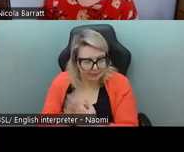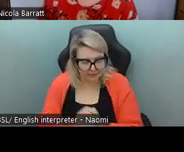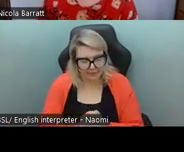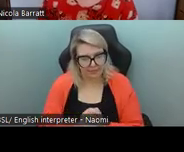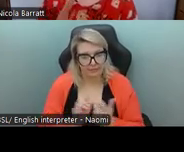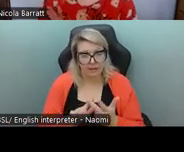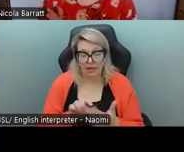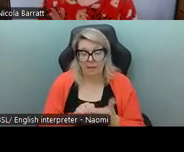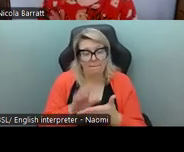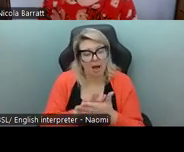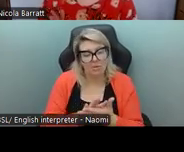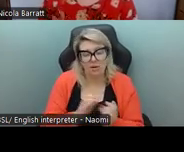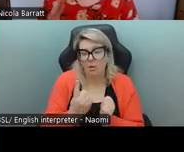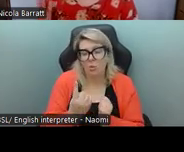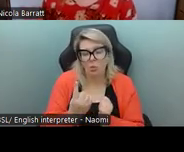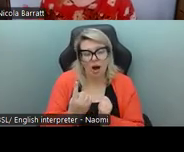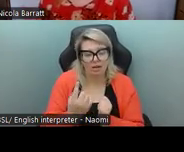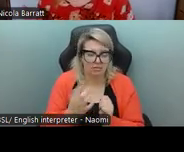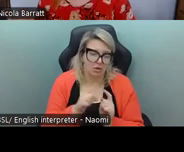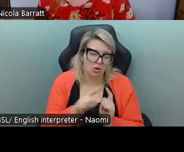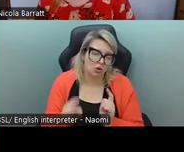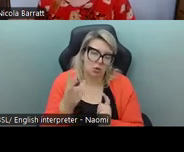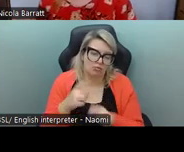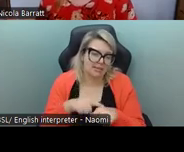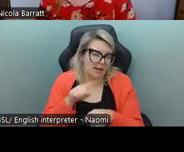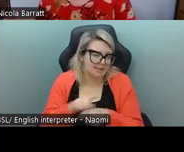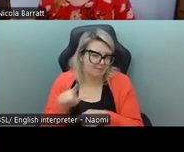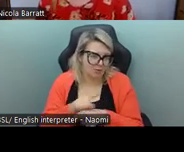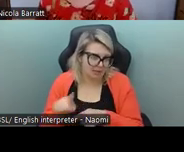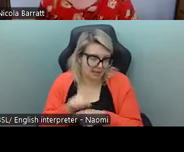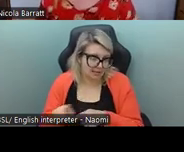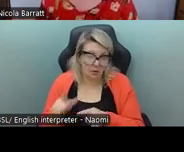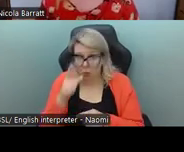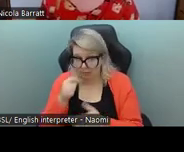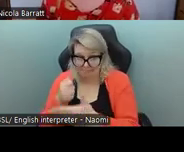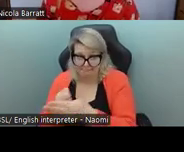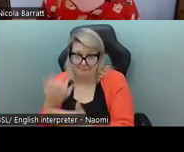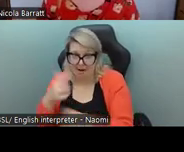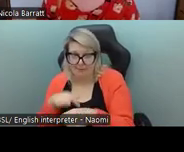Post once a week or up to three or five times a week, depending on your resources.